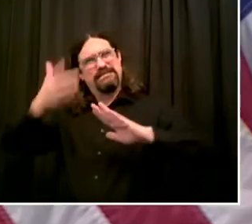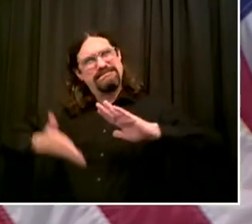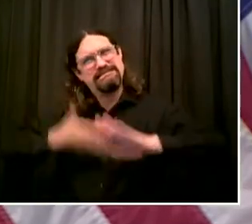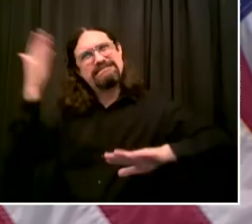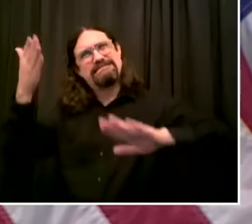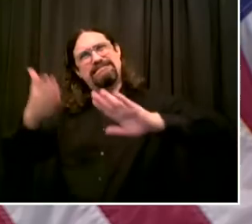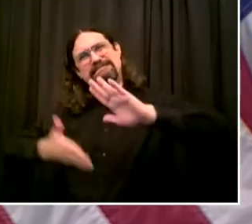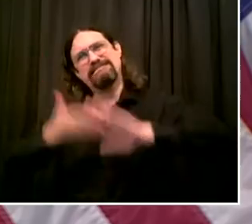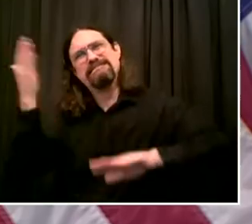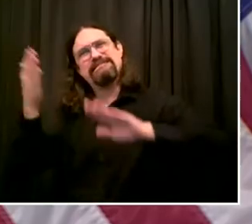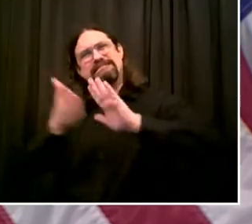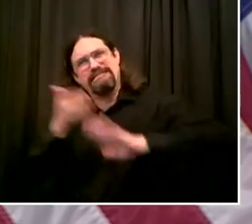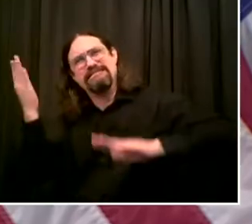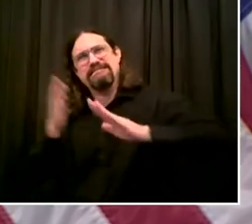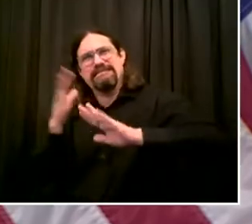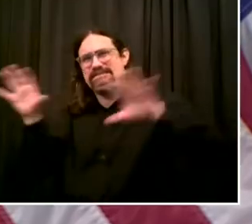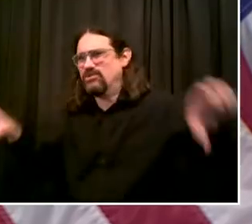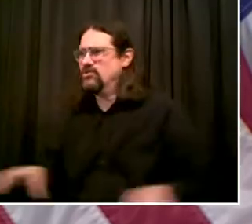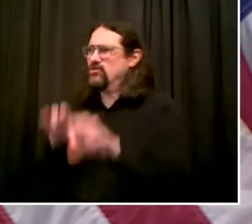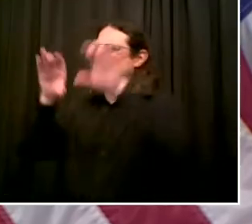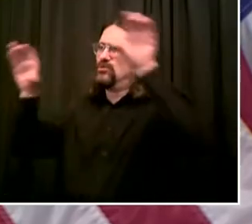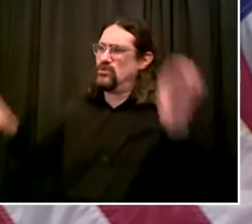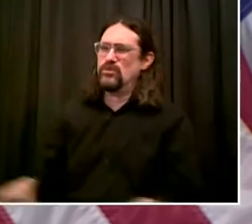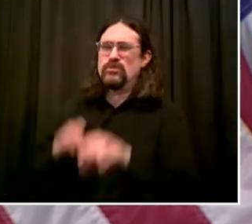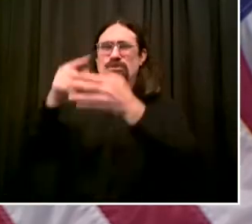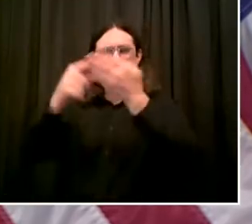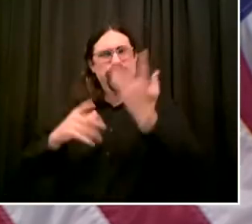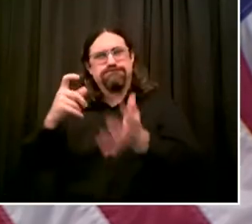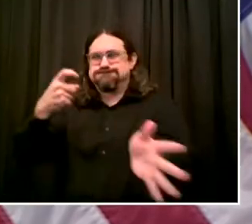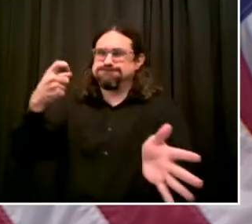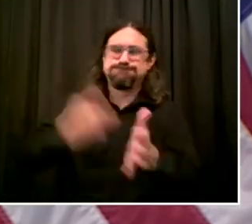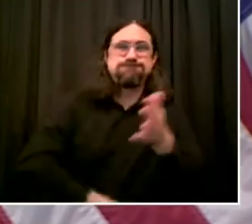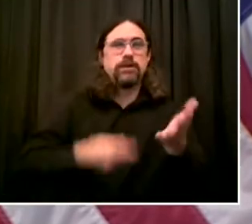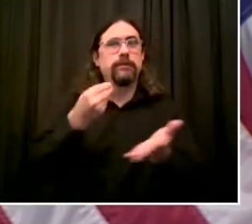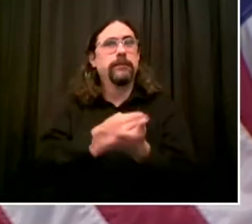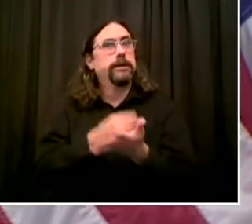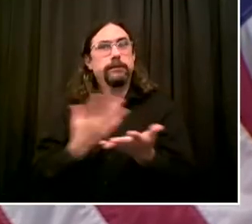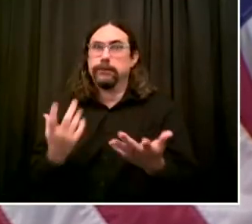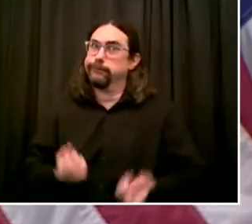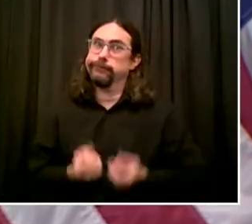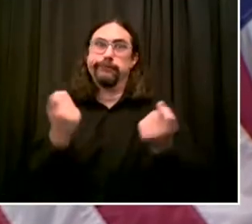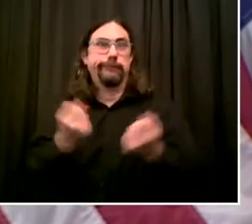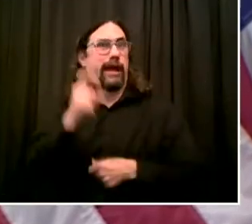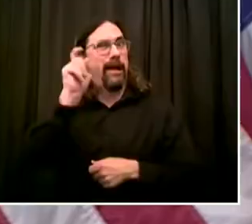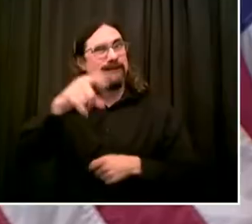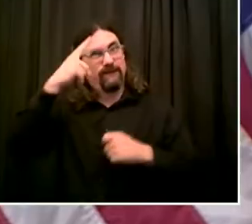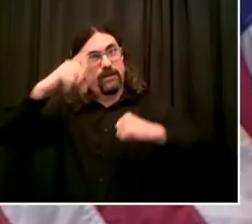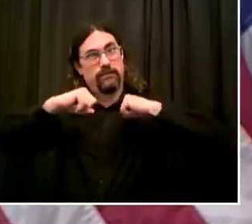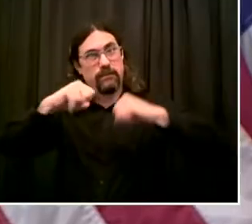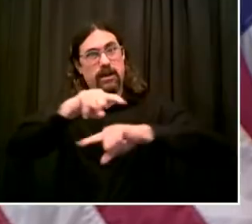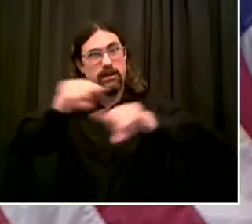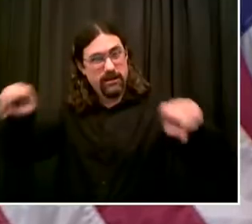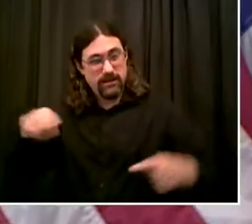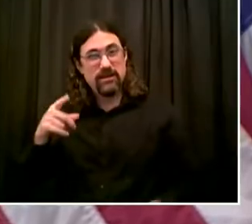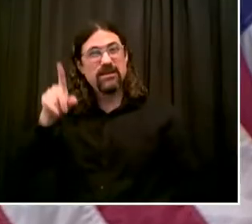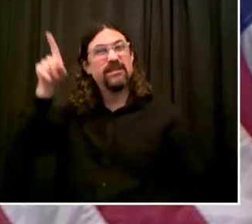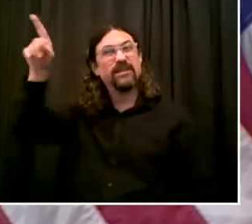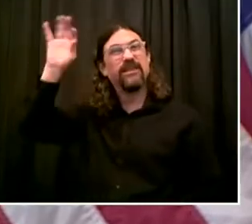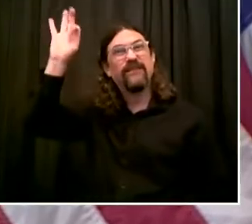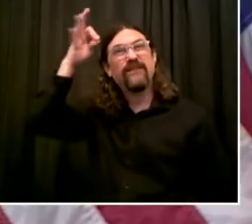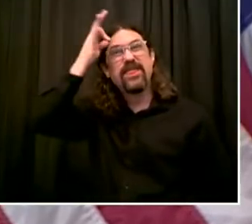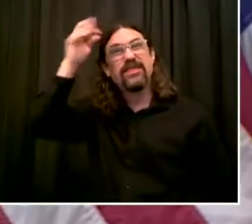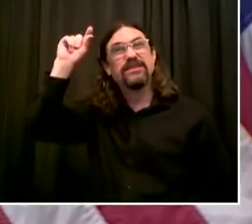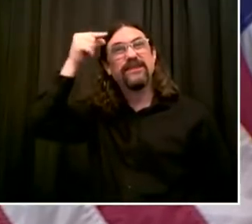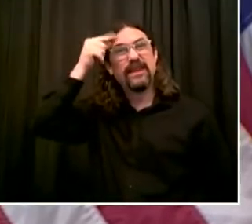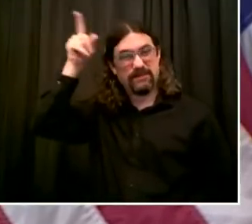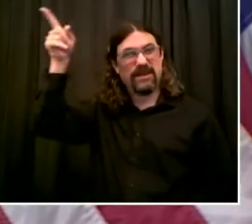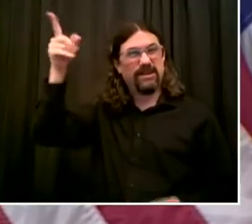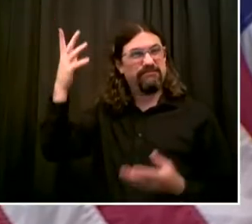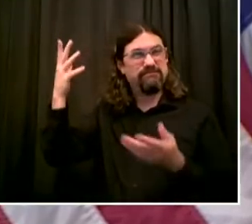THE FEDERAL GOVERNMENT TO HELP